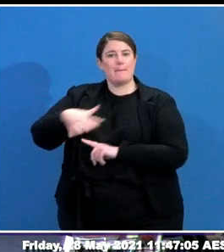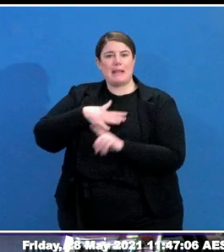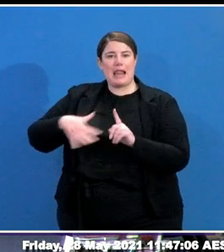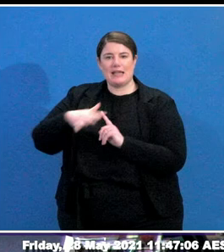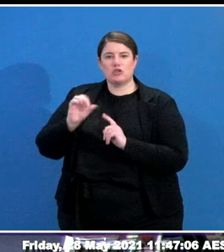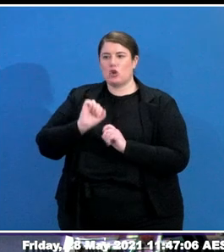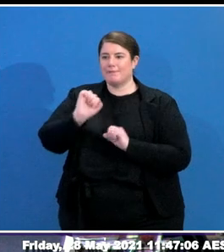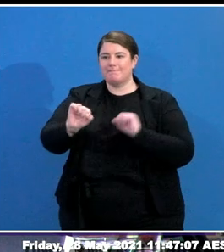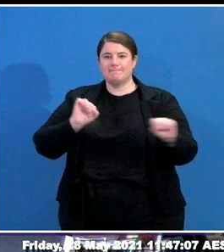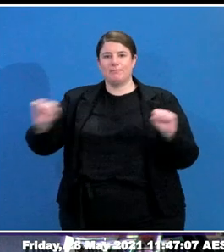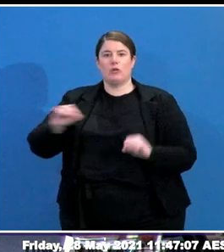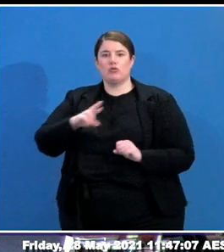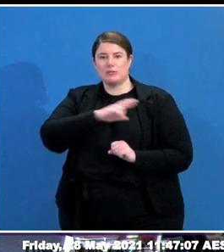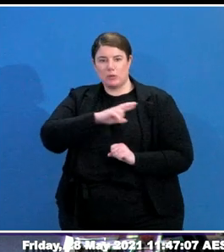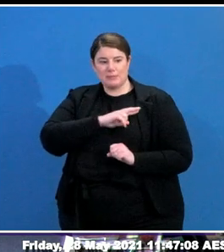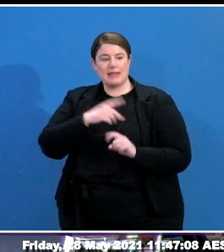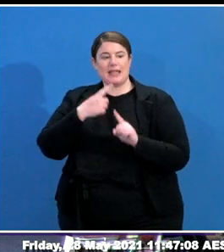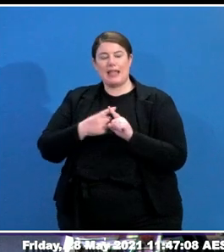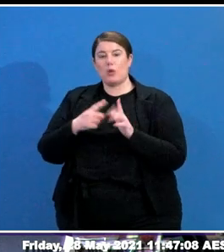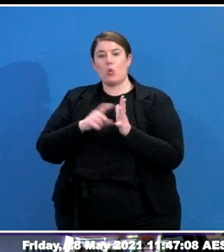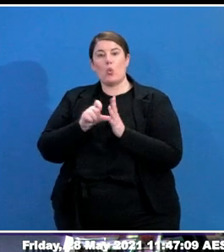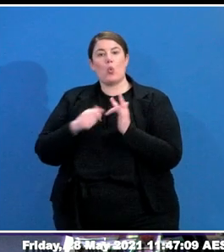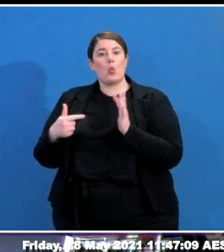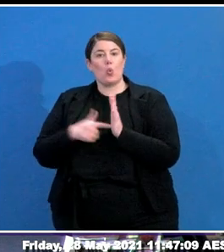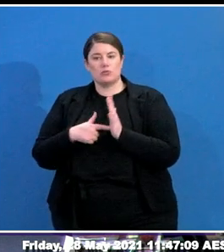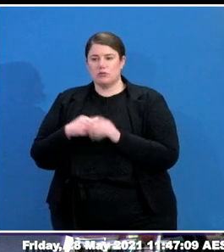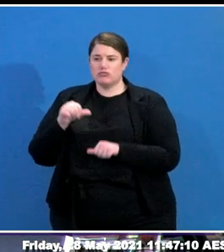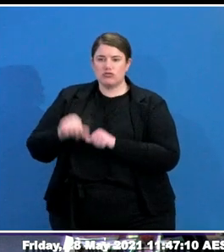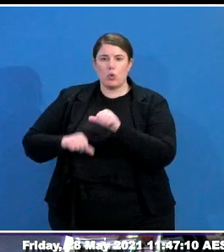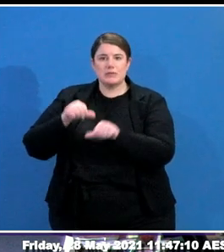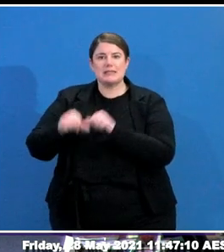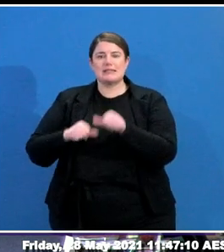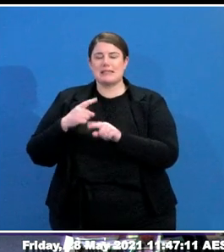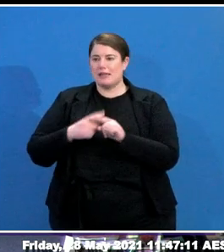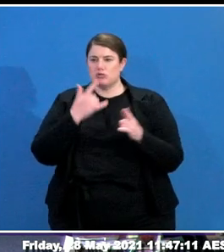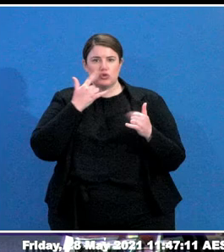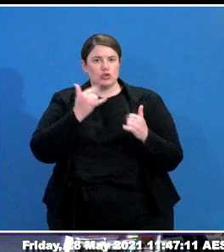that there are other audit mechanisms that can verify and check on what is